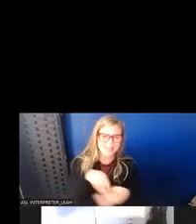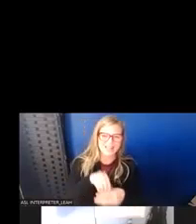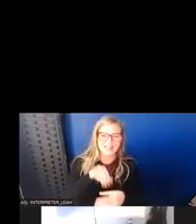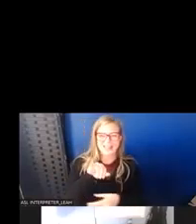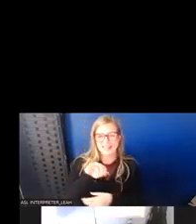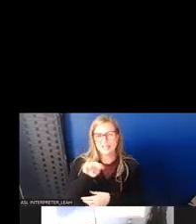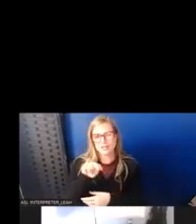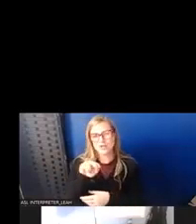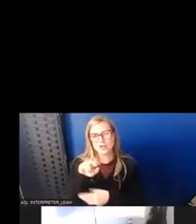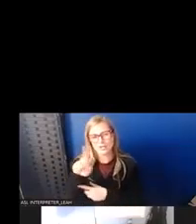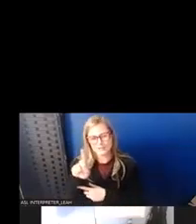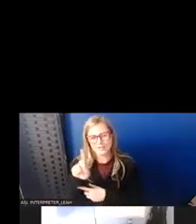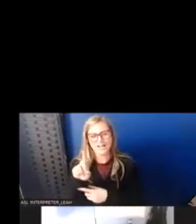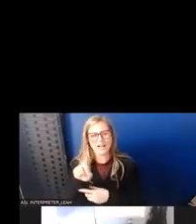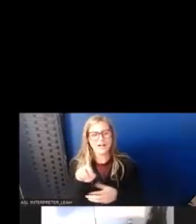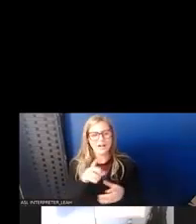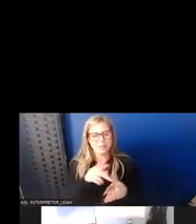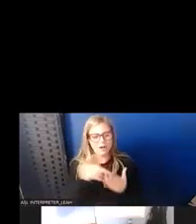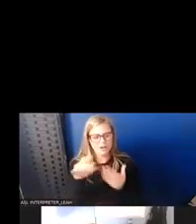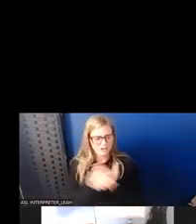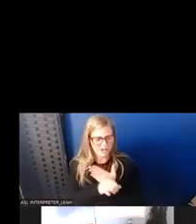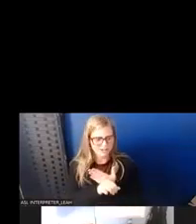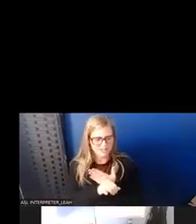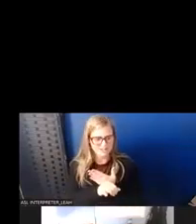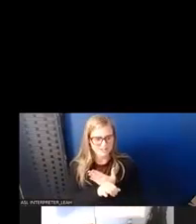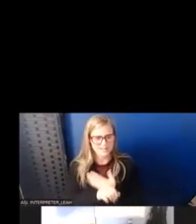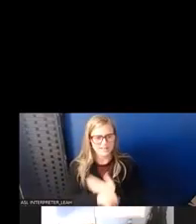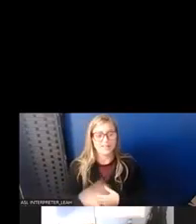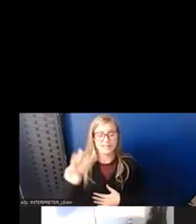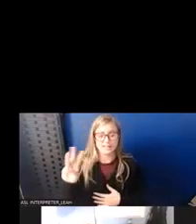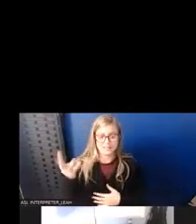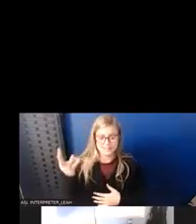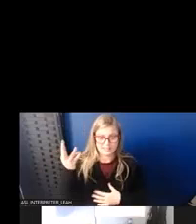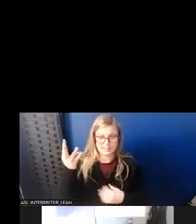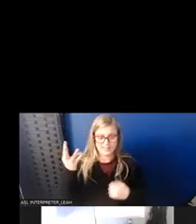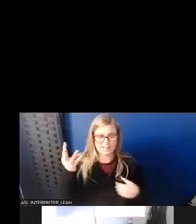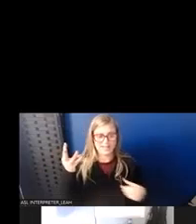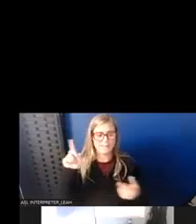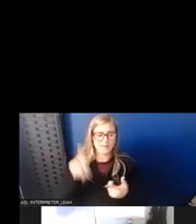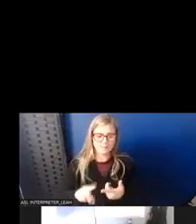project. Six, minimize power imbalances.